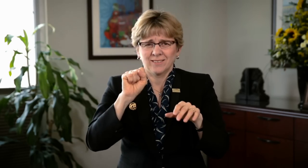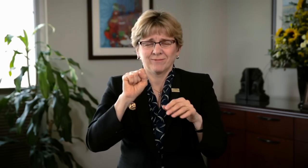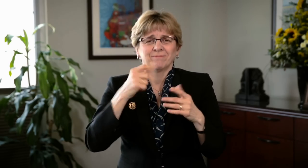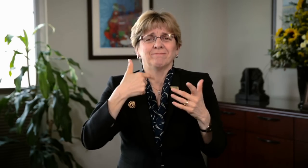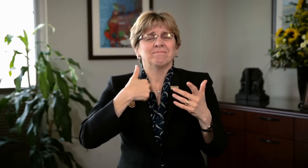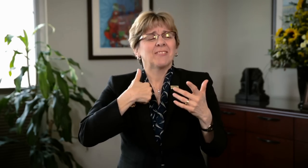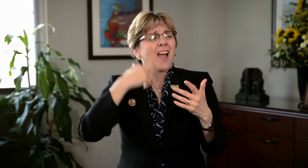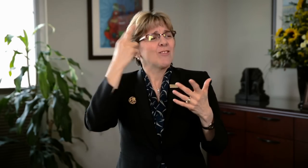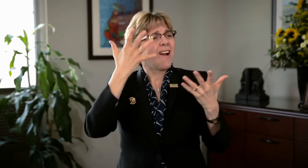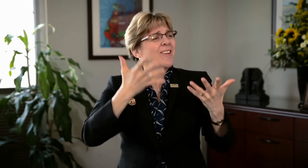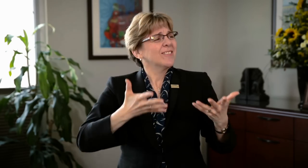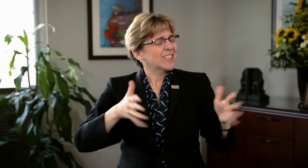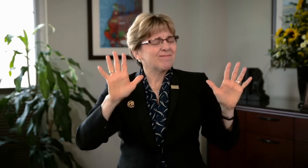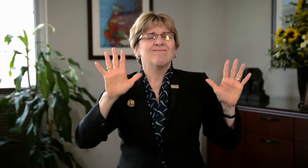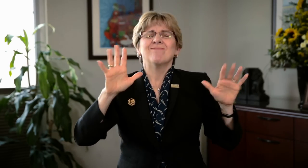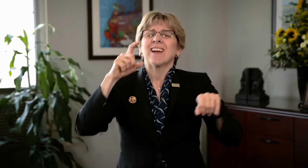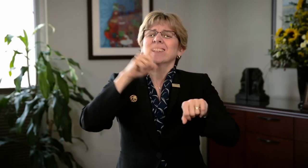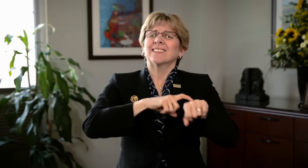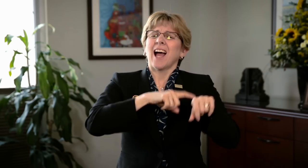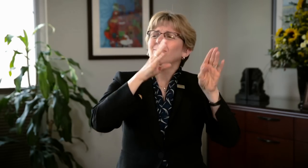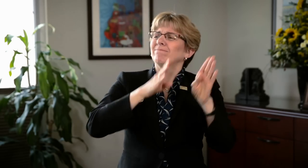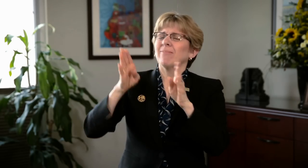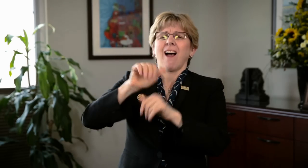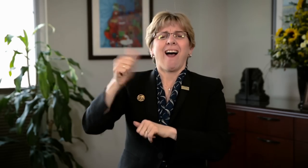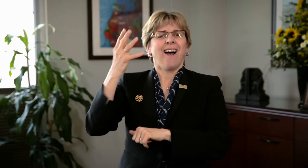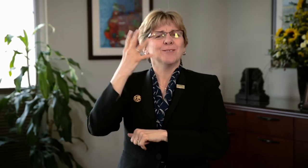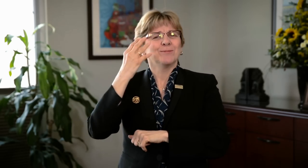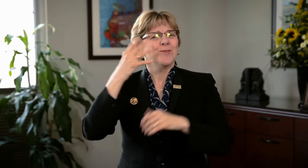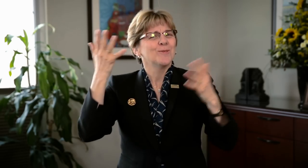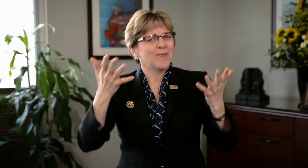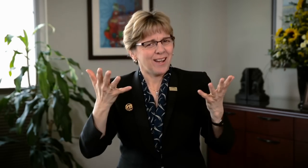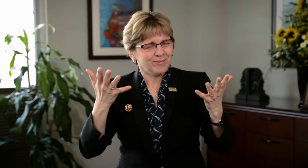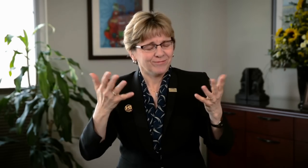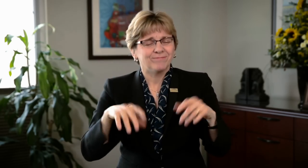After the case, I realized it was time to move on to another experience.